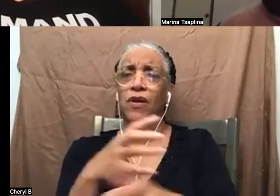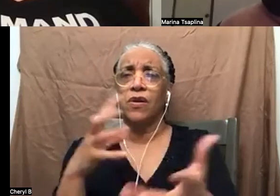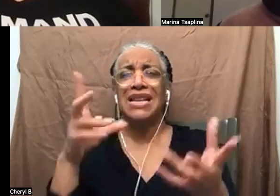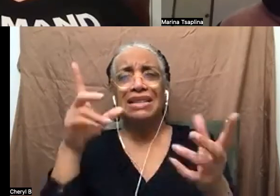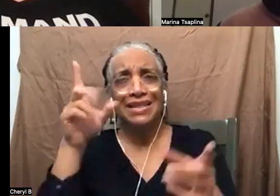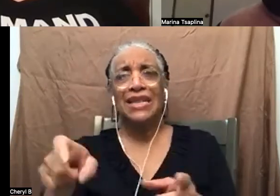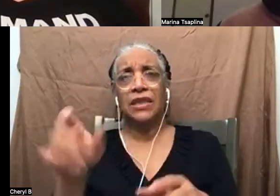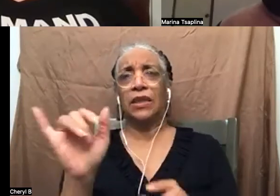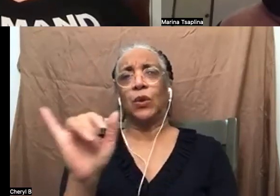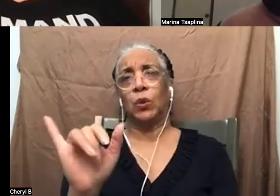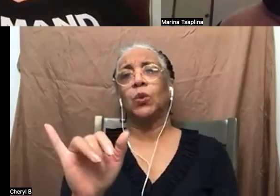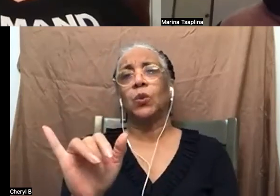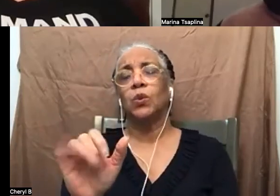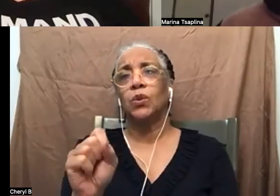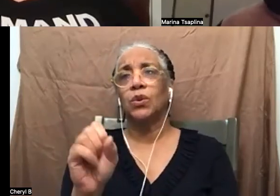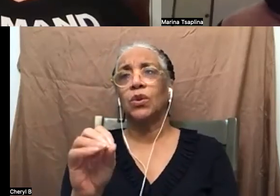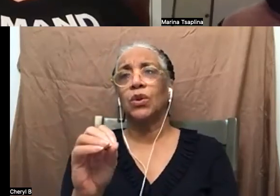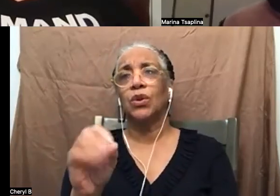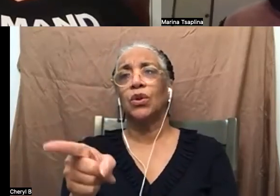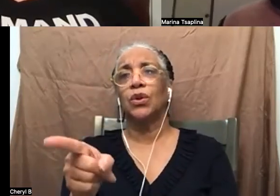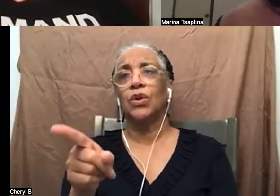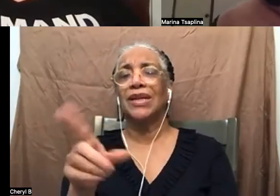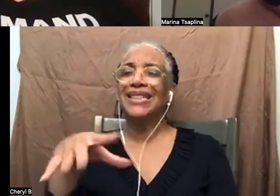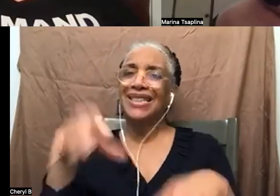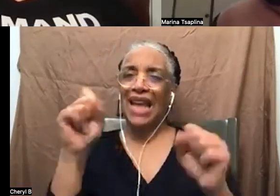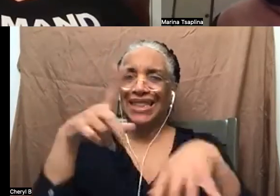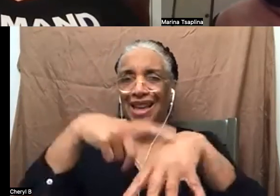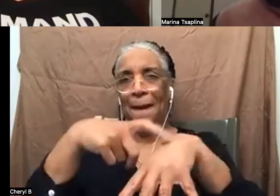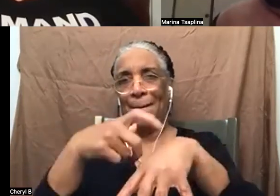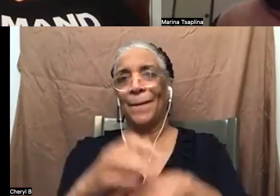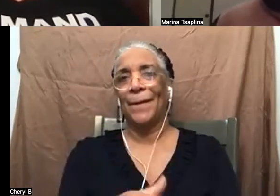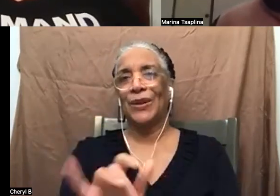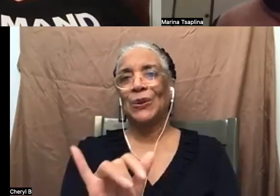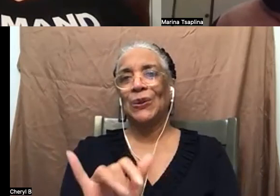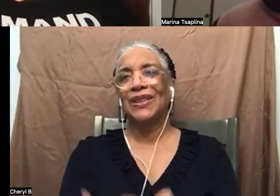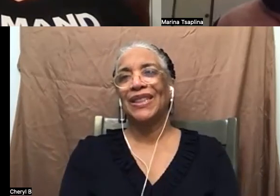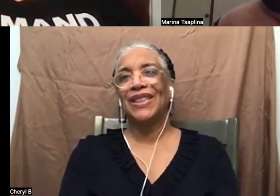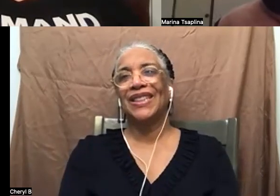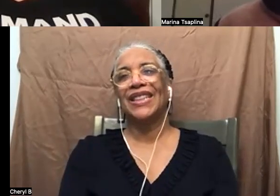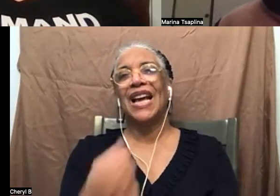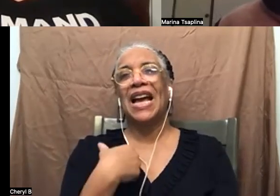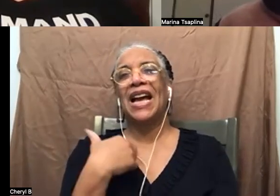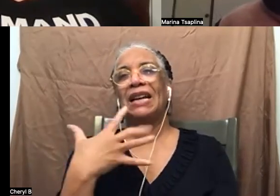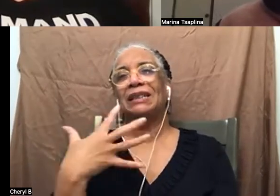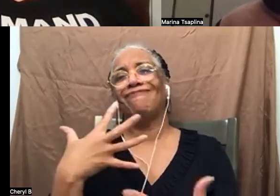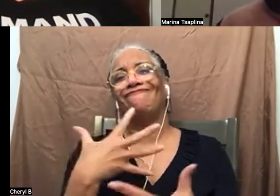I am afraid we are at the end. I want to say there's definitely somebody in the